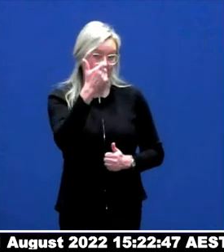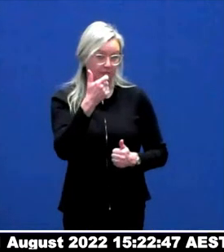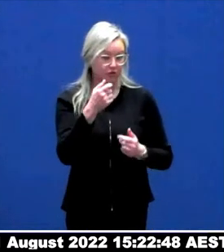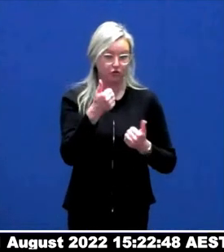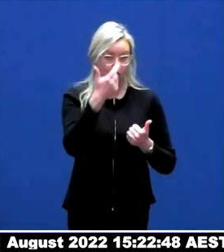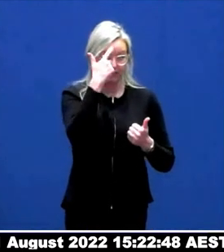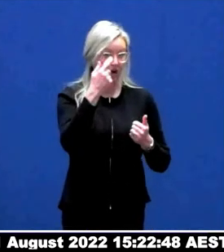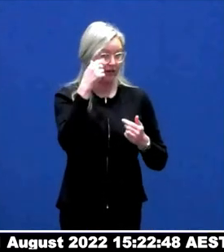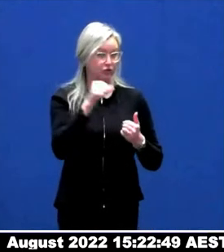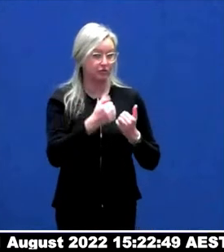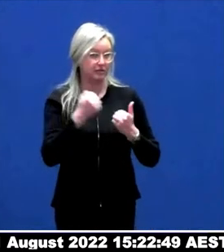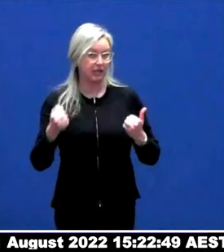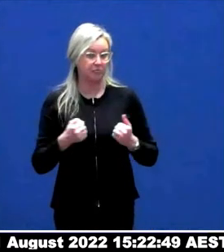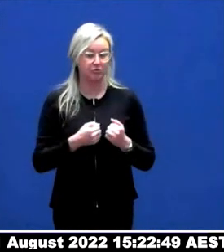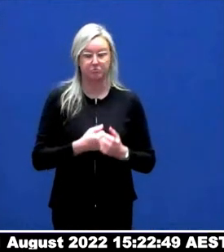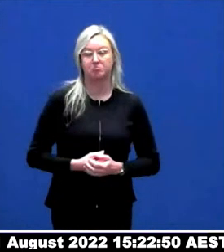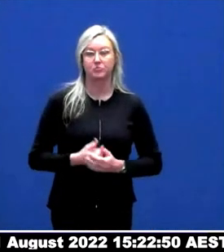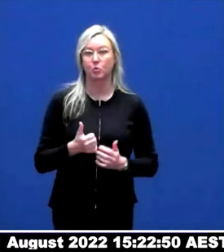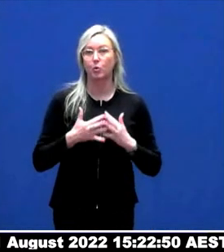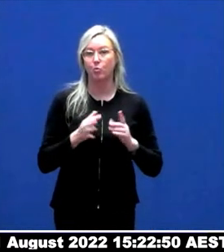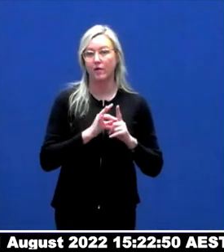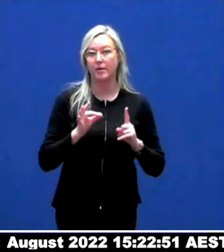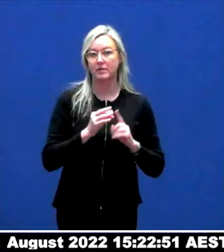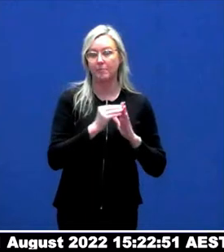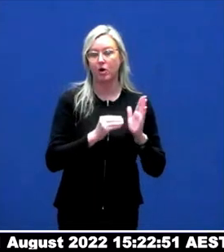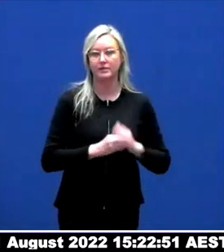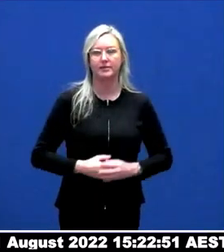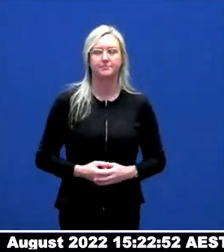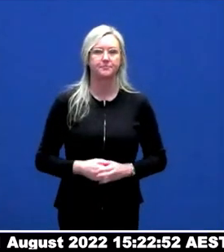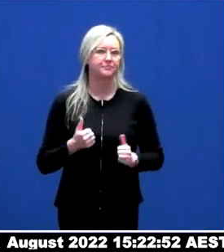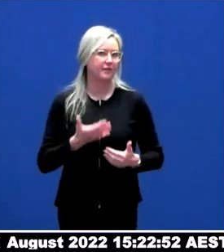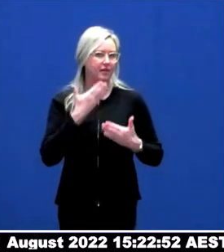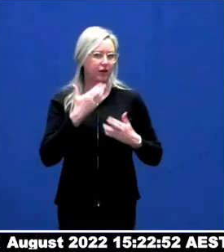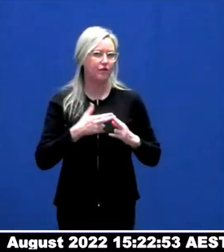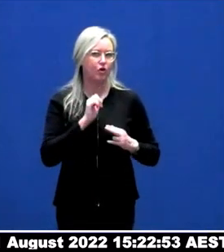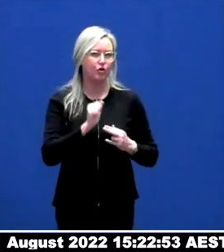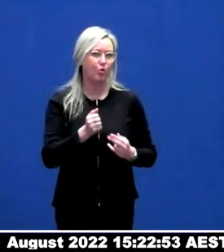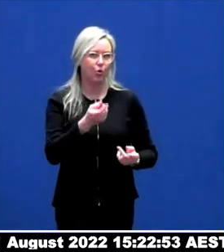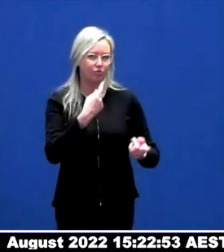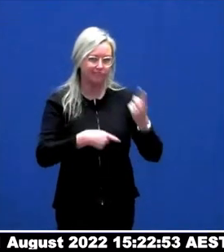Alright. Thank you very much, Ms Short, for giving evidence today and for the detailed statement that you've provided.